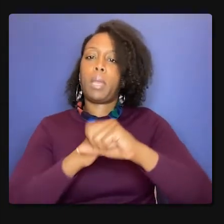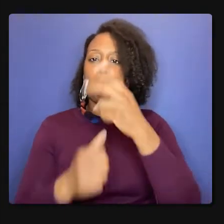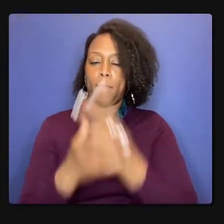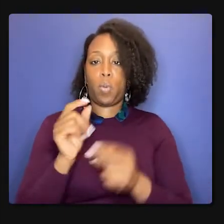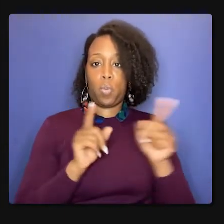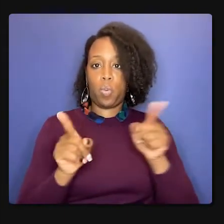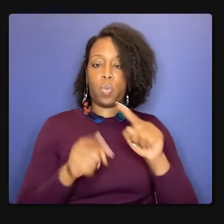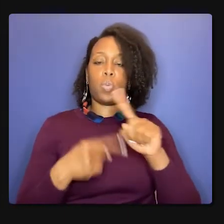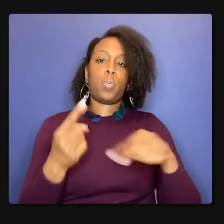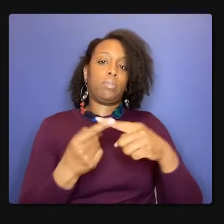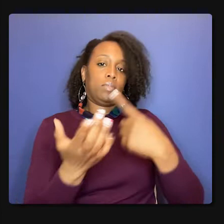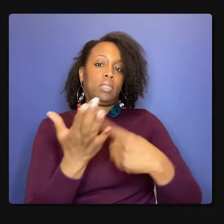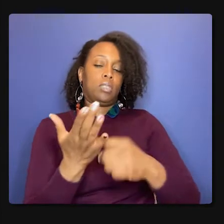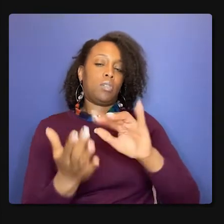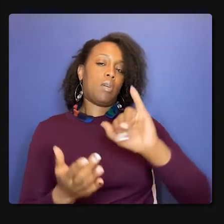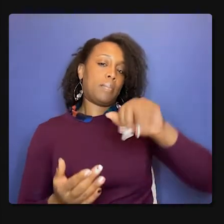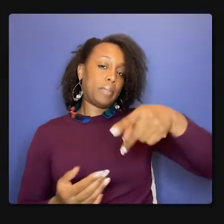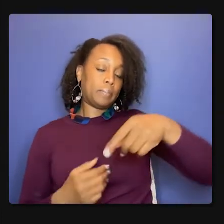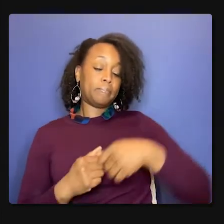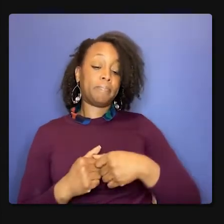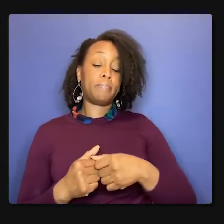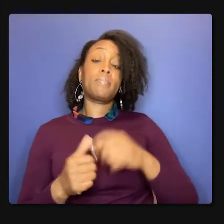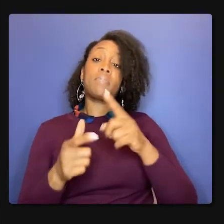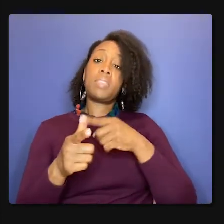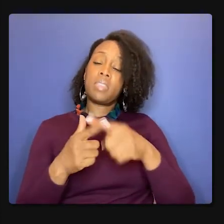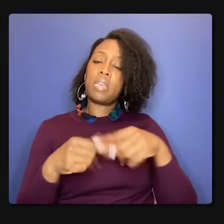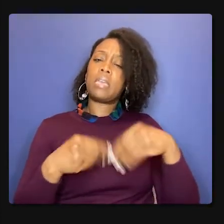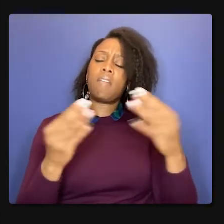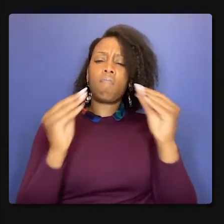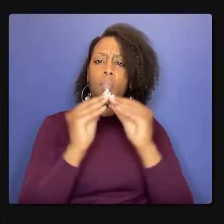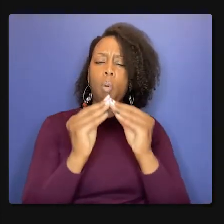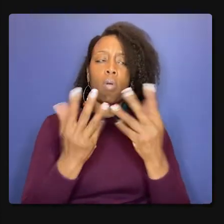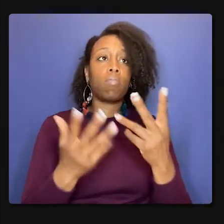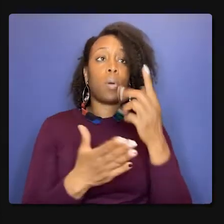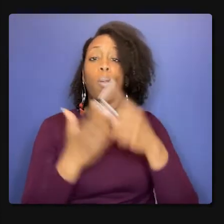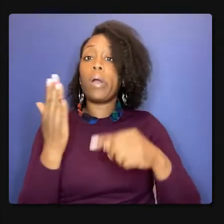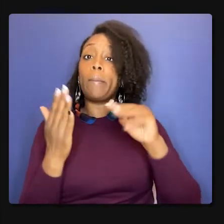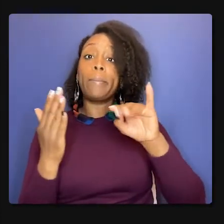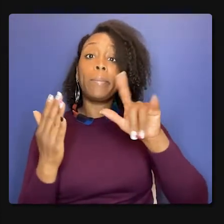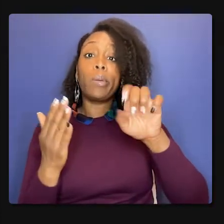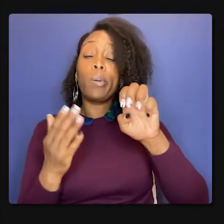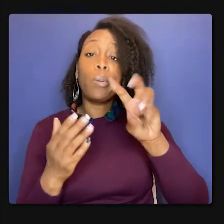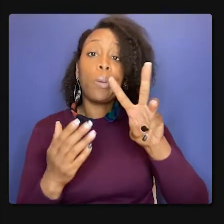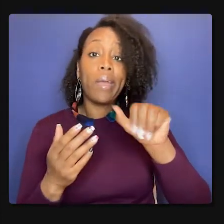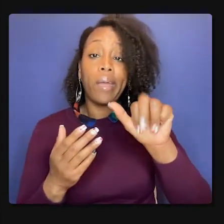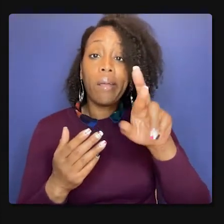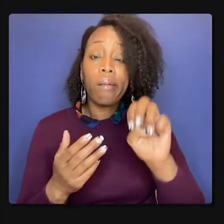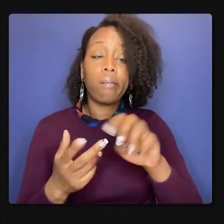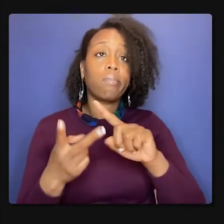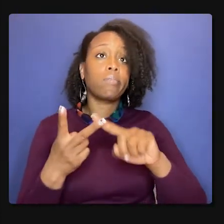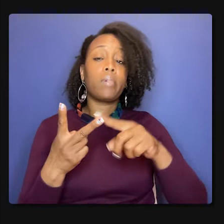Next, you'll provide more details about your game. What middleware are you using? Which platforms are you targeting?